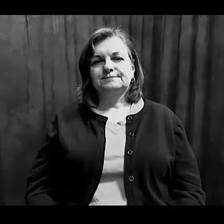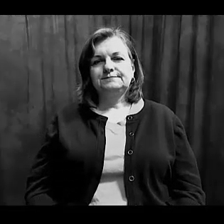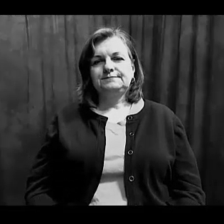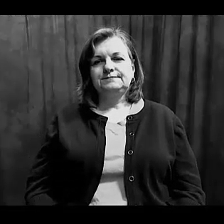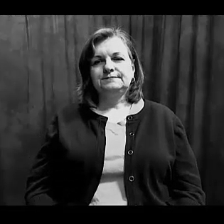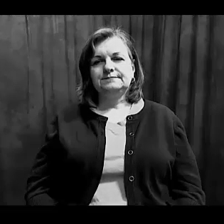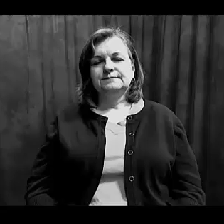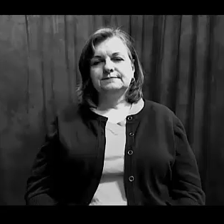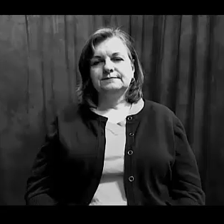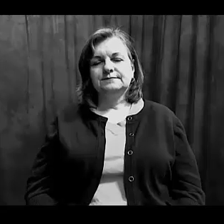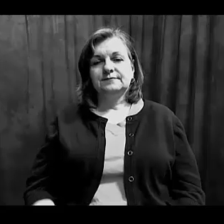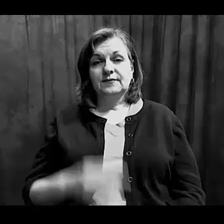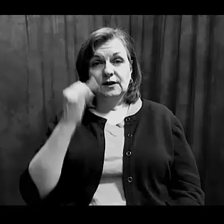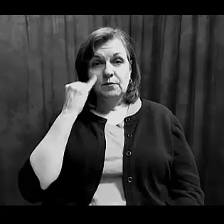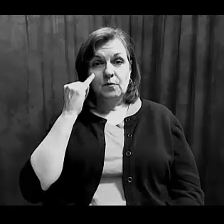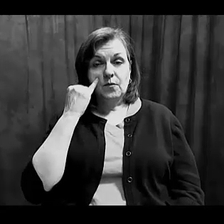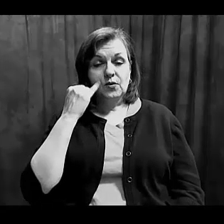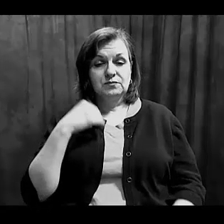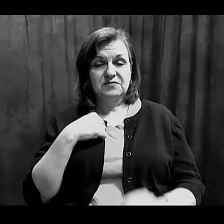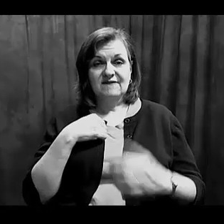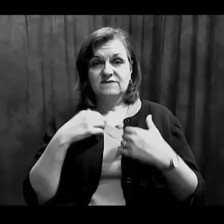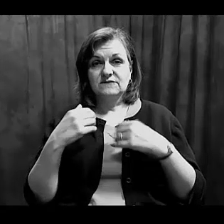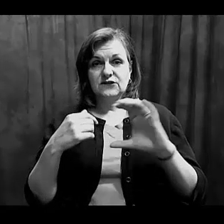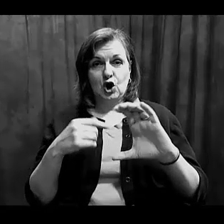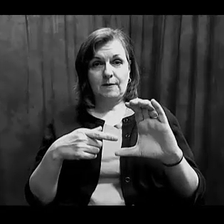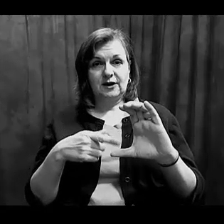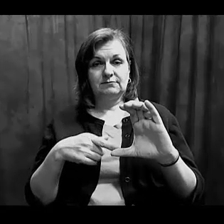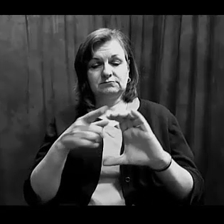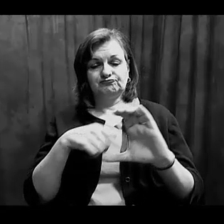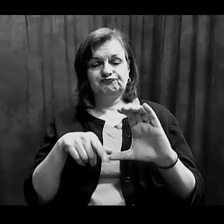so what I mean is if we take carbon